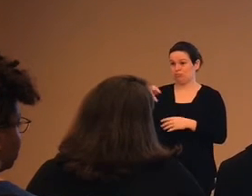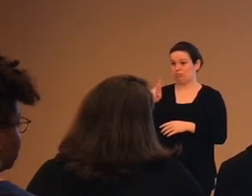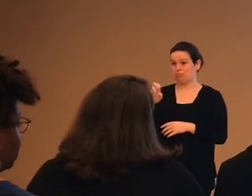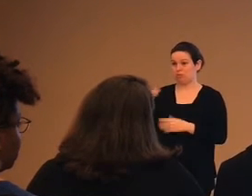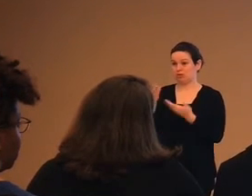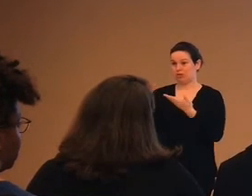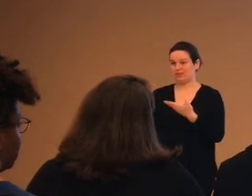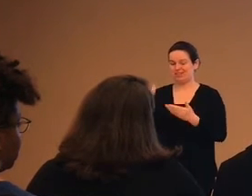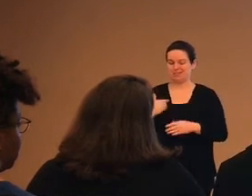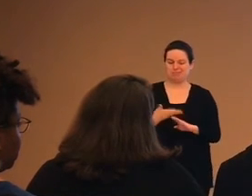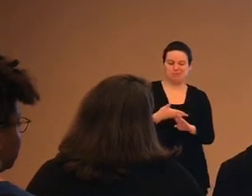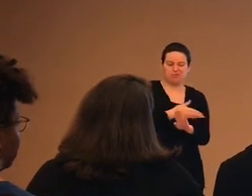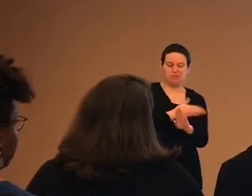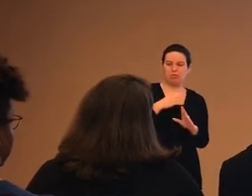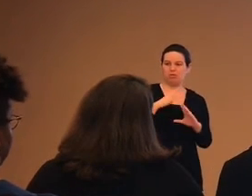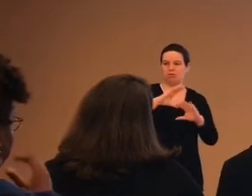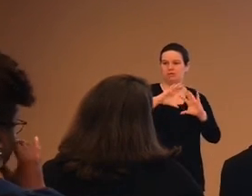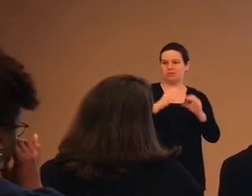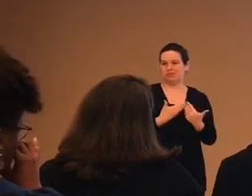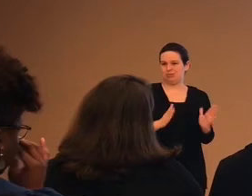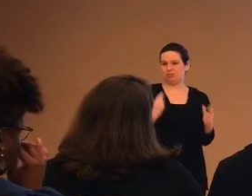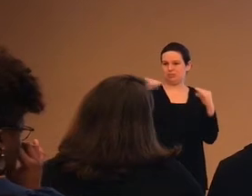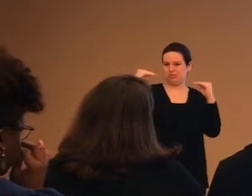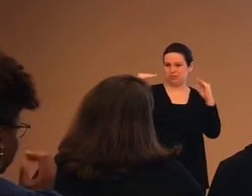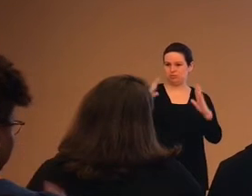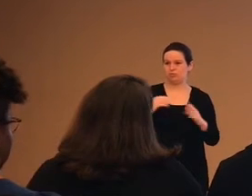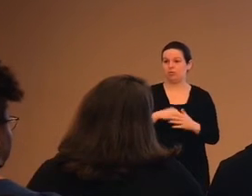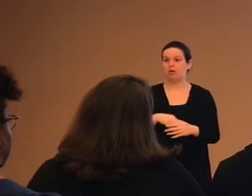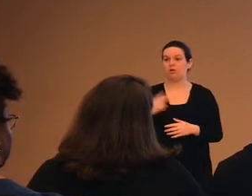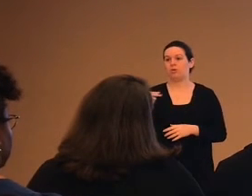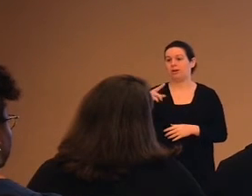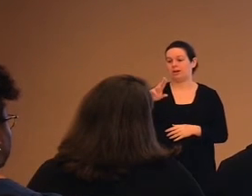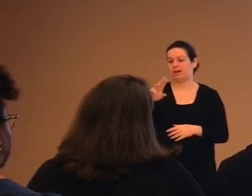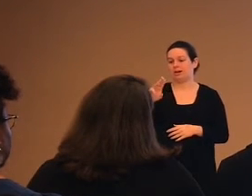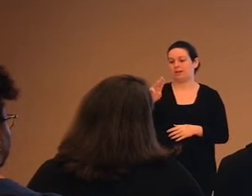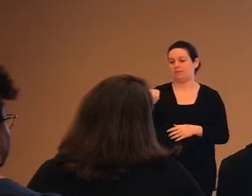I worked at Mount Rushmore National Memorial in South Dakota, and I'm in Philadelphia